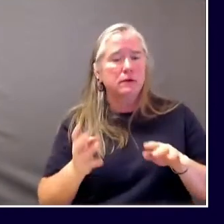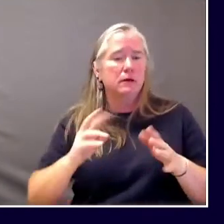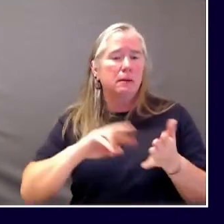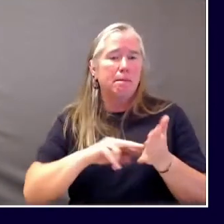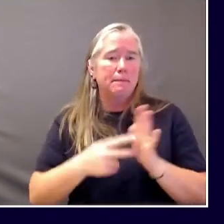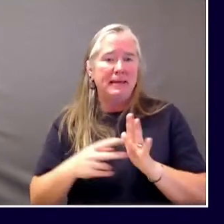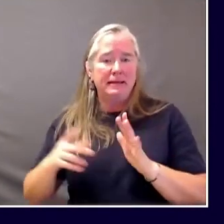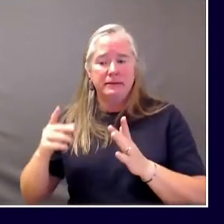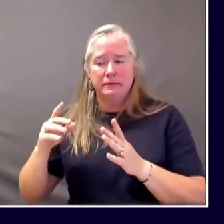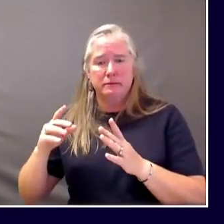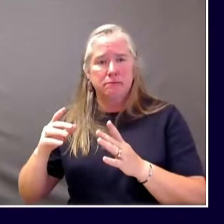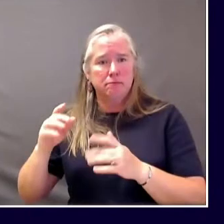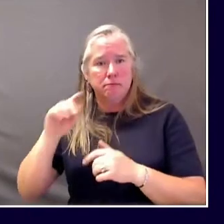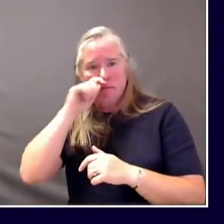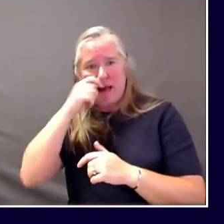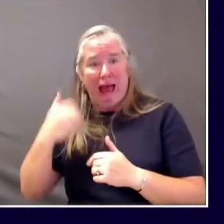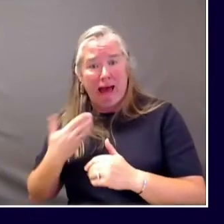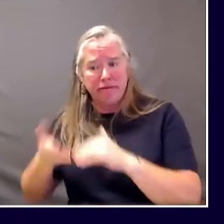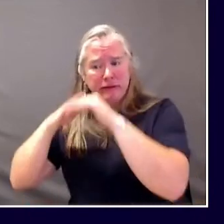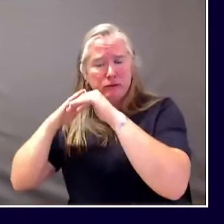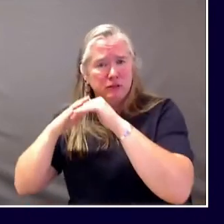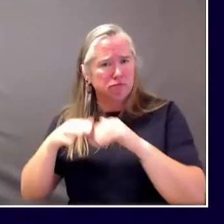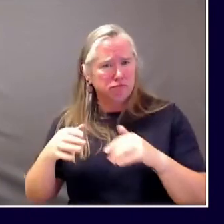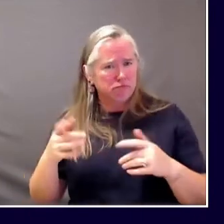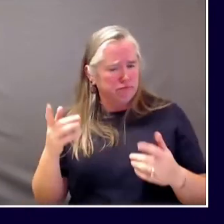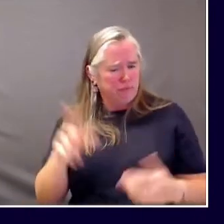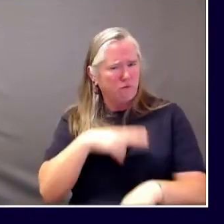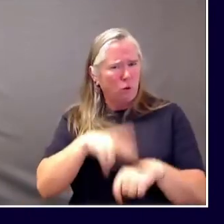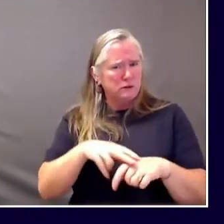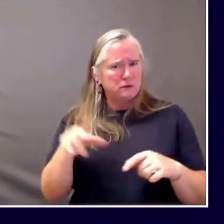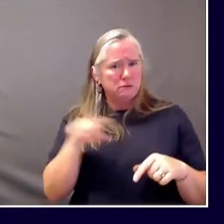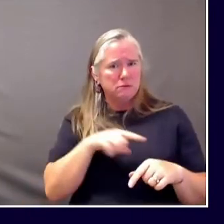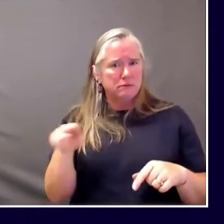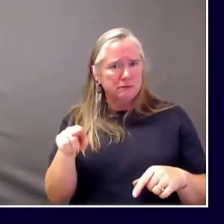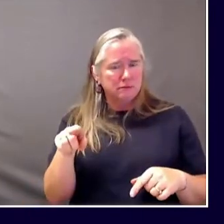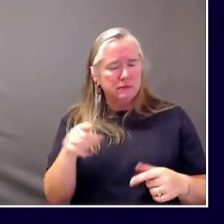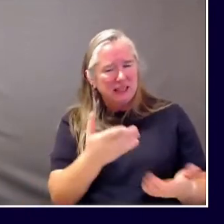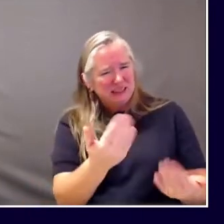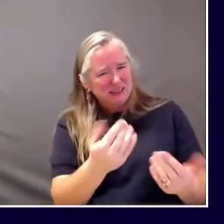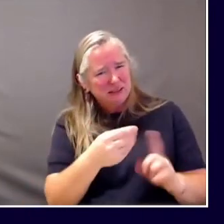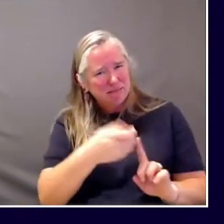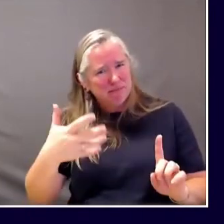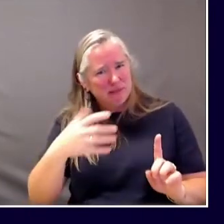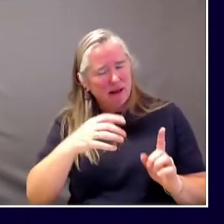testing